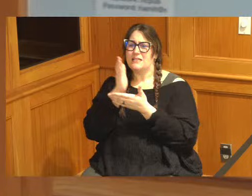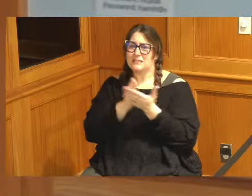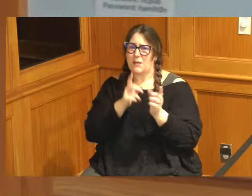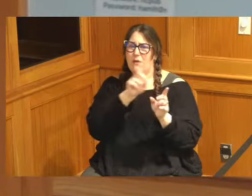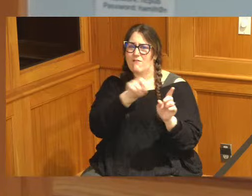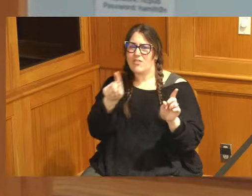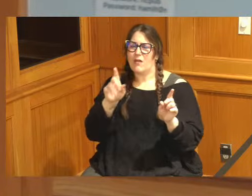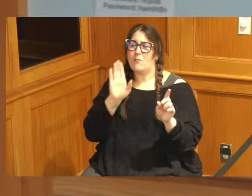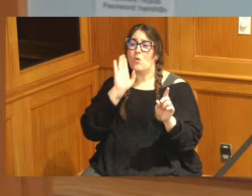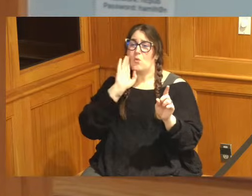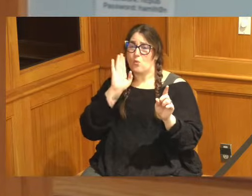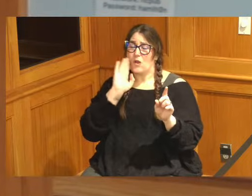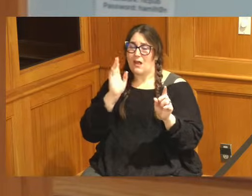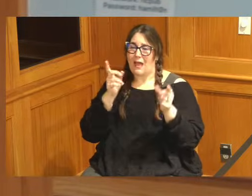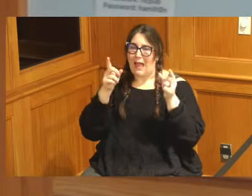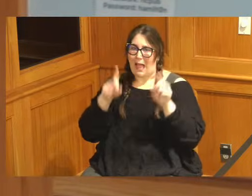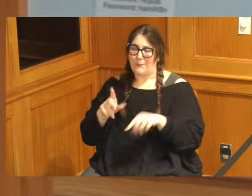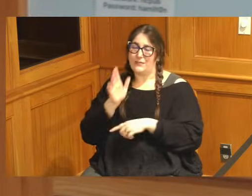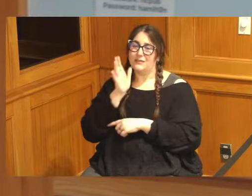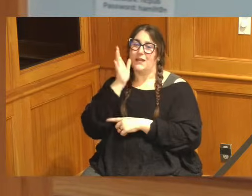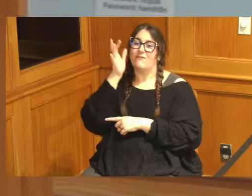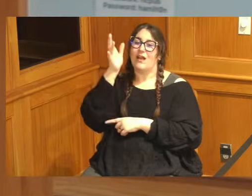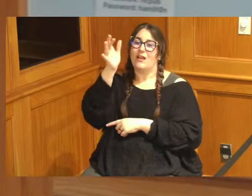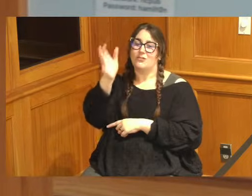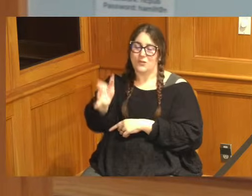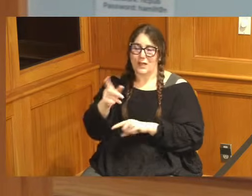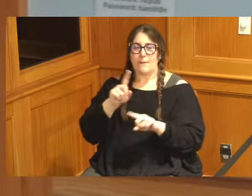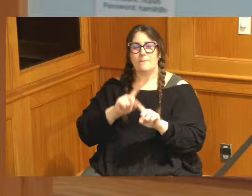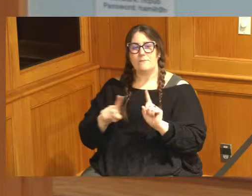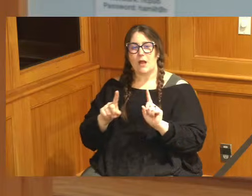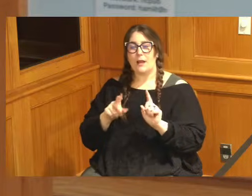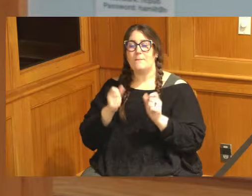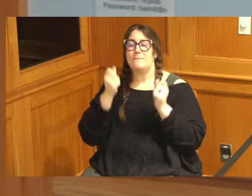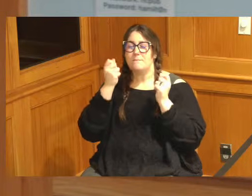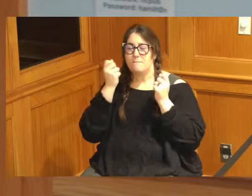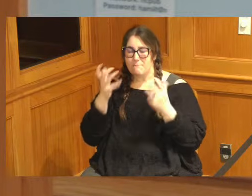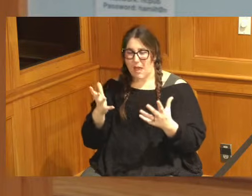eventually. many of them would have never happened and definitely not the thou, 1100 that have been